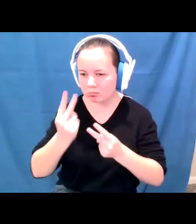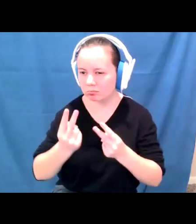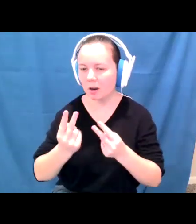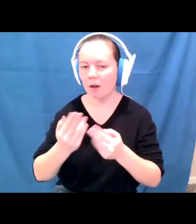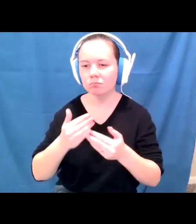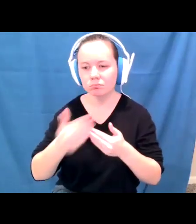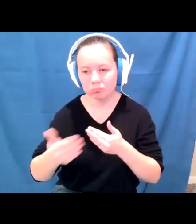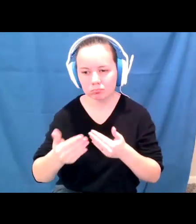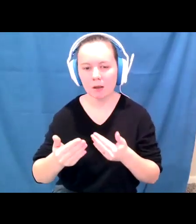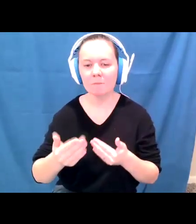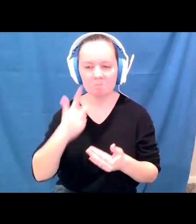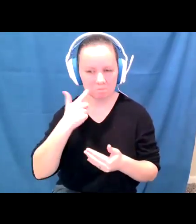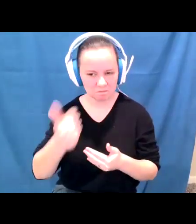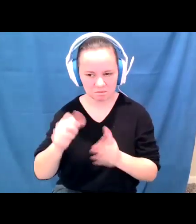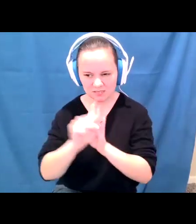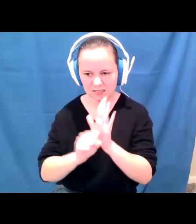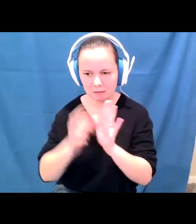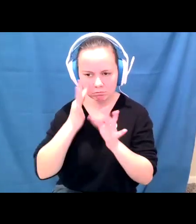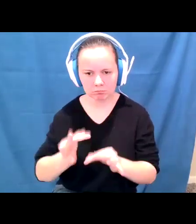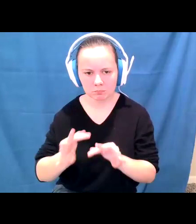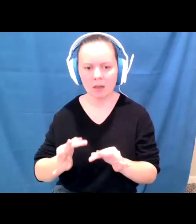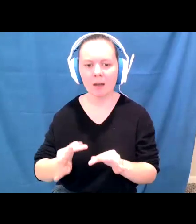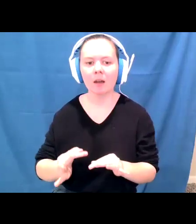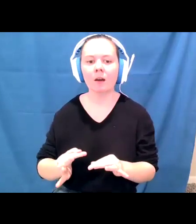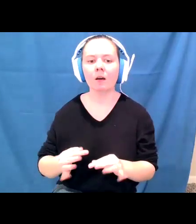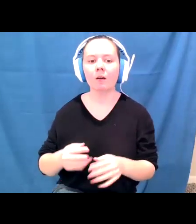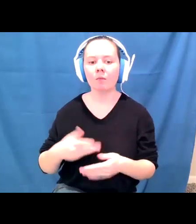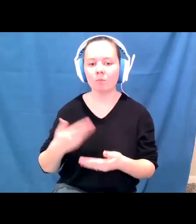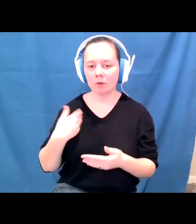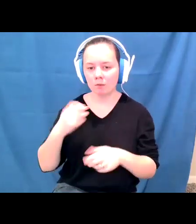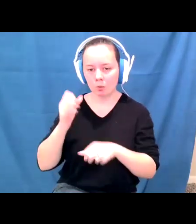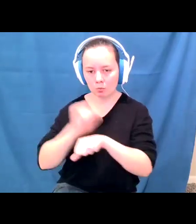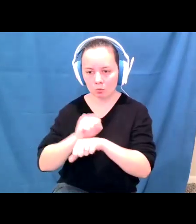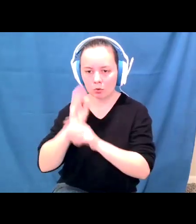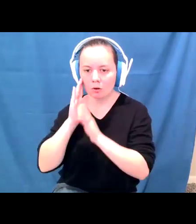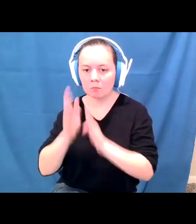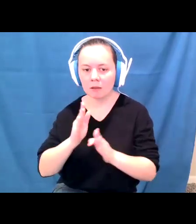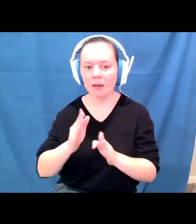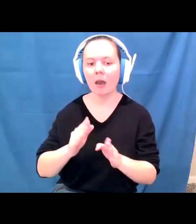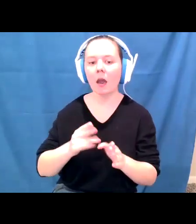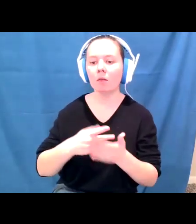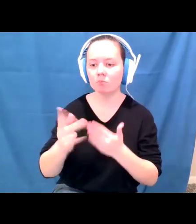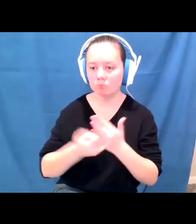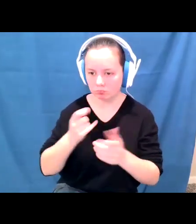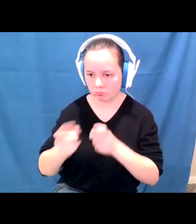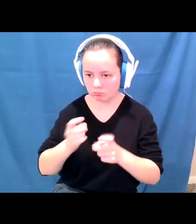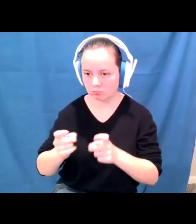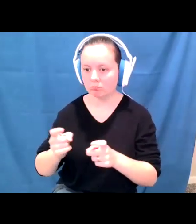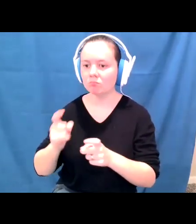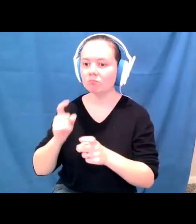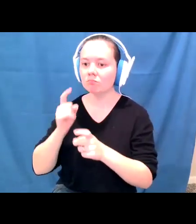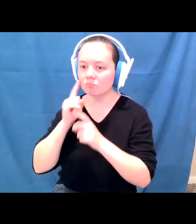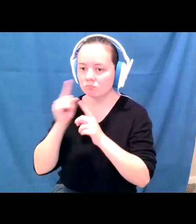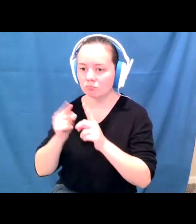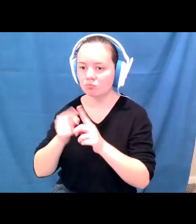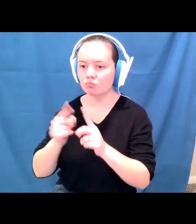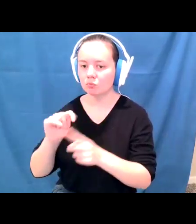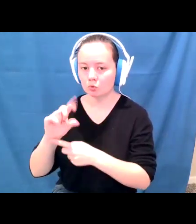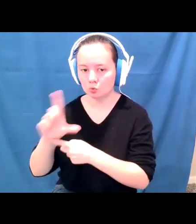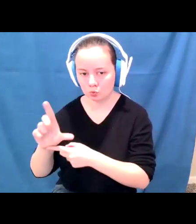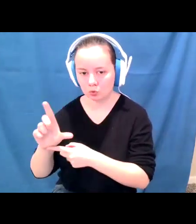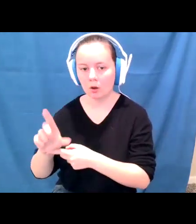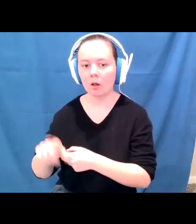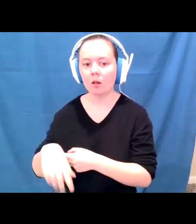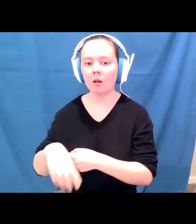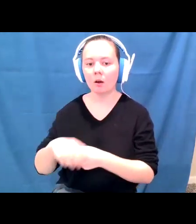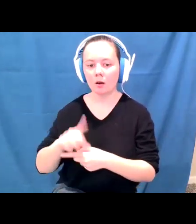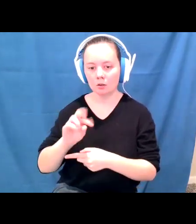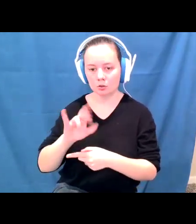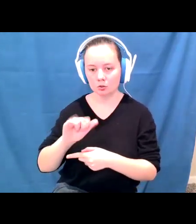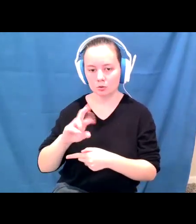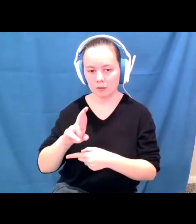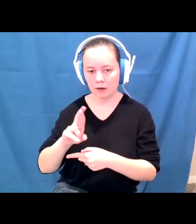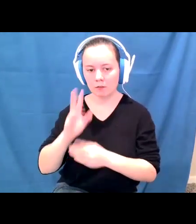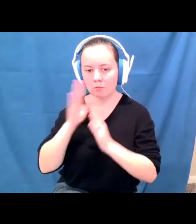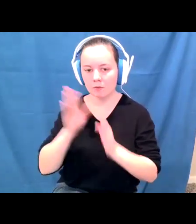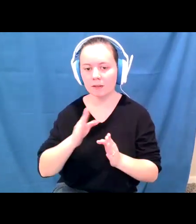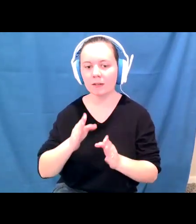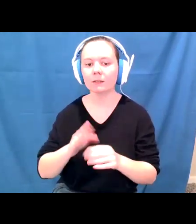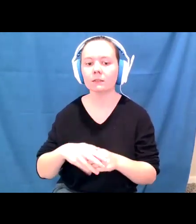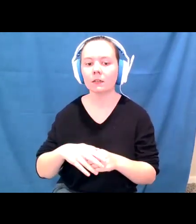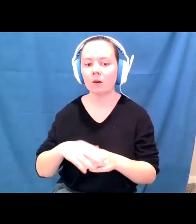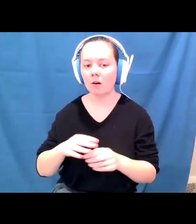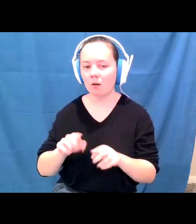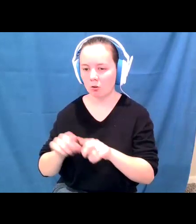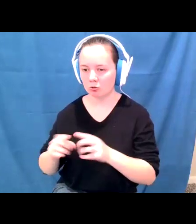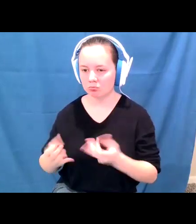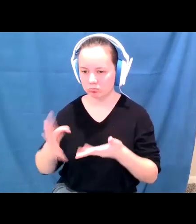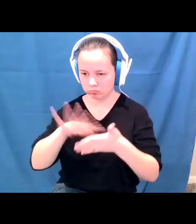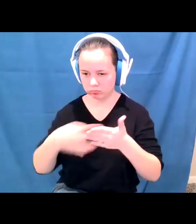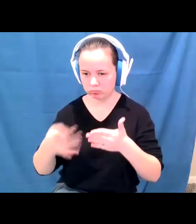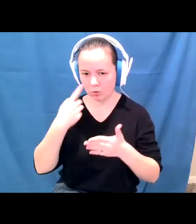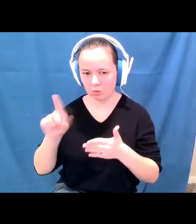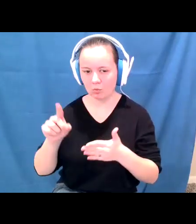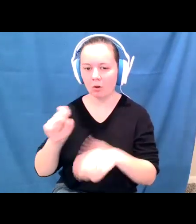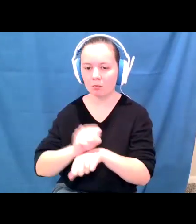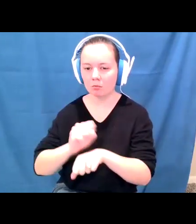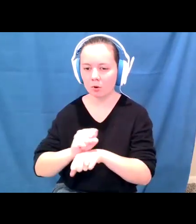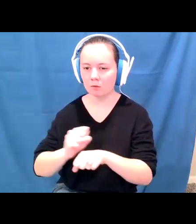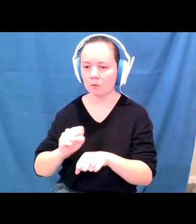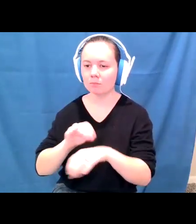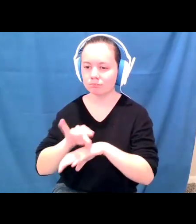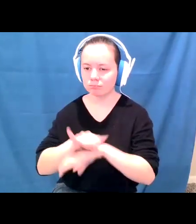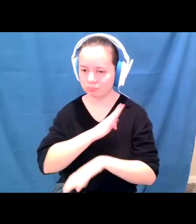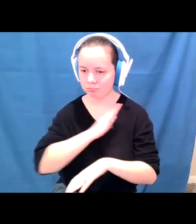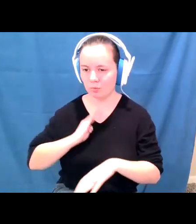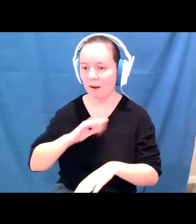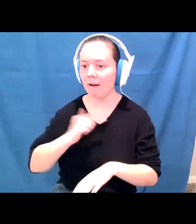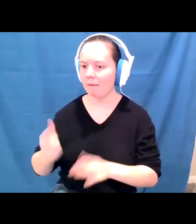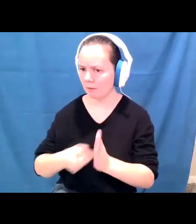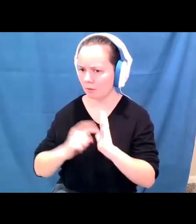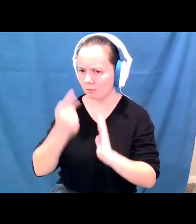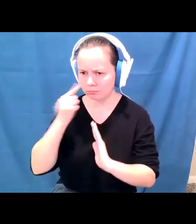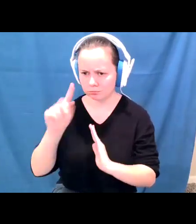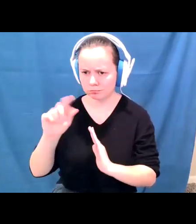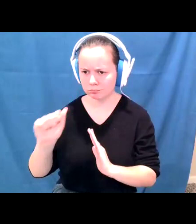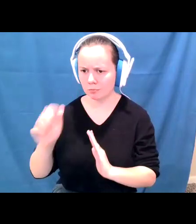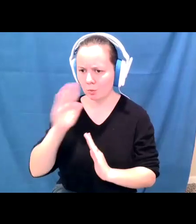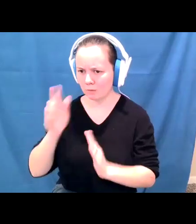We have tools available to states and coaches, such as a work plan, project management tracking tools, driver diagrams to help define project aims and also multiple templates for direct care workforce advisory boards, which is another requirement of the TA that we will get to in minute.